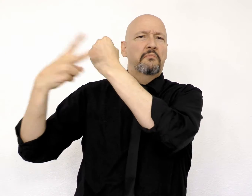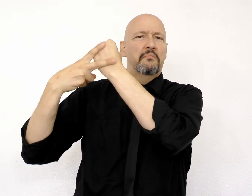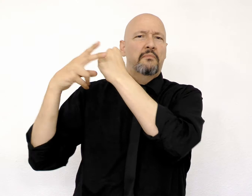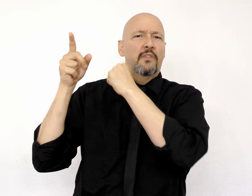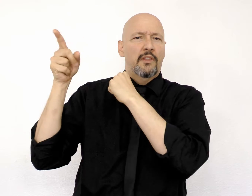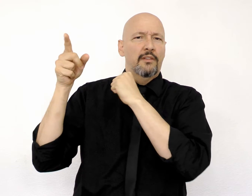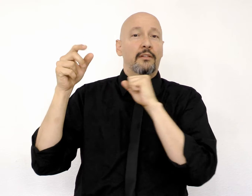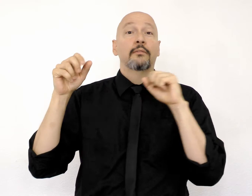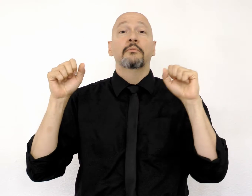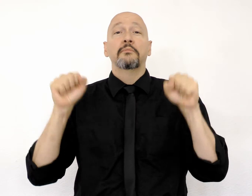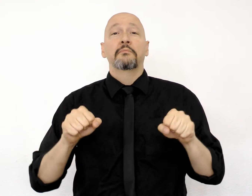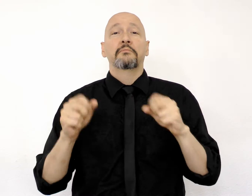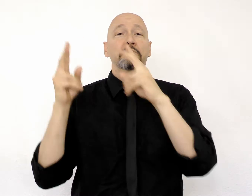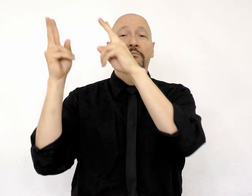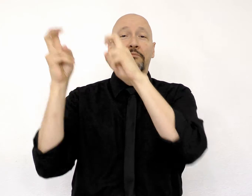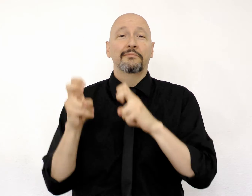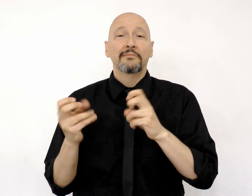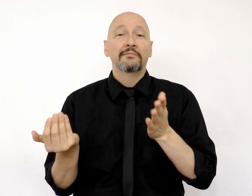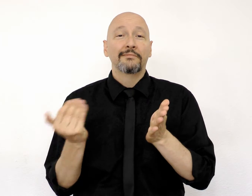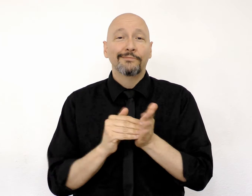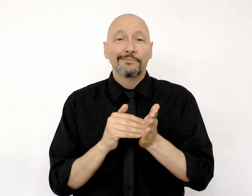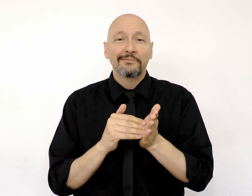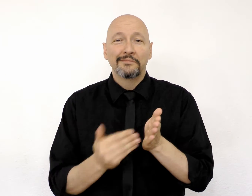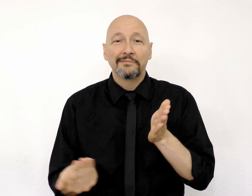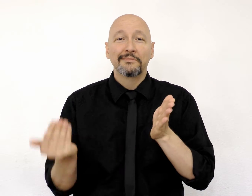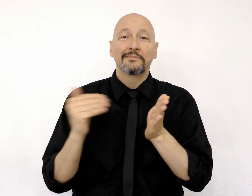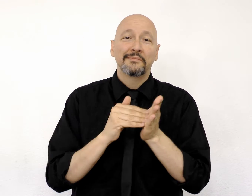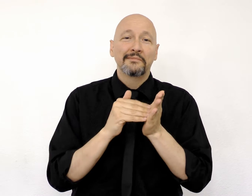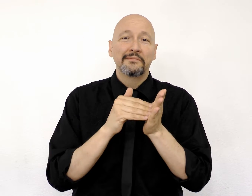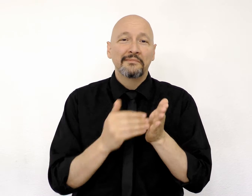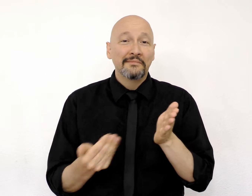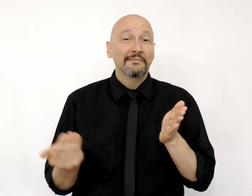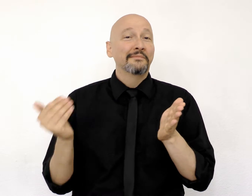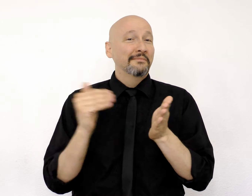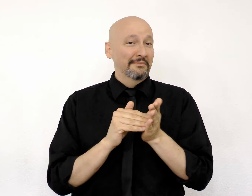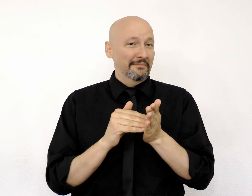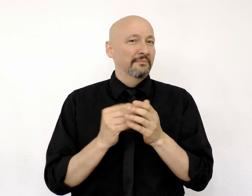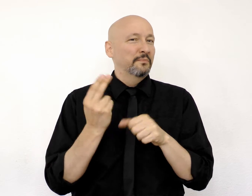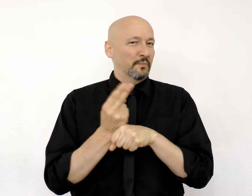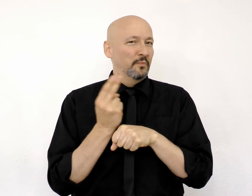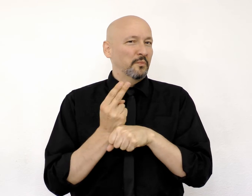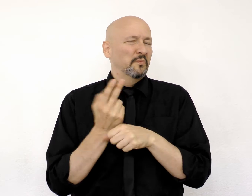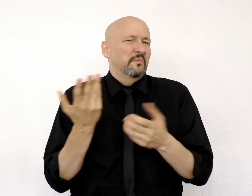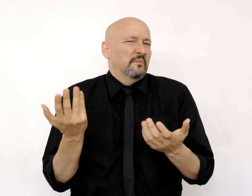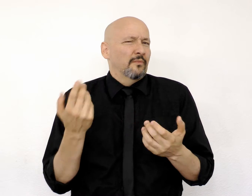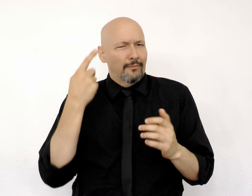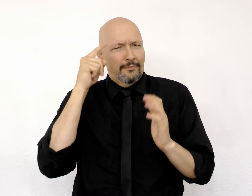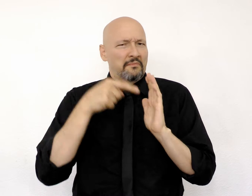We can save it there to be downloaded and used again and again and again.